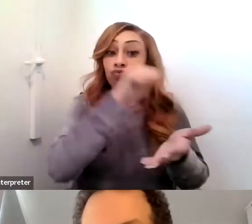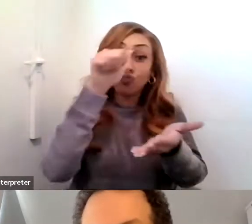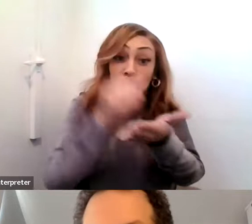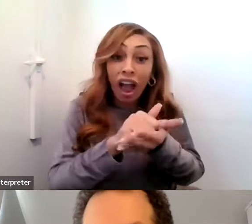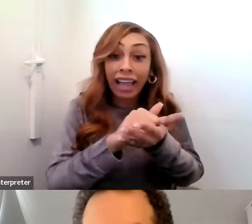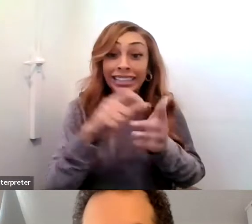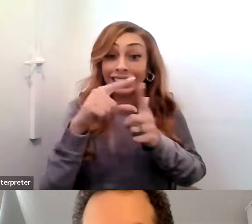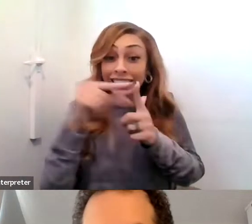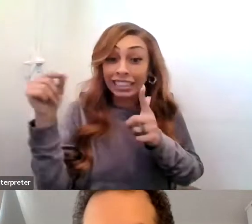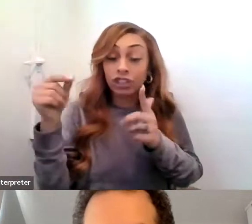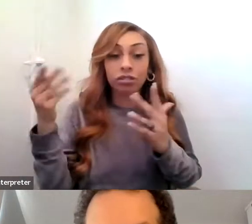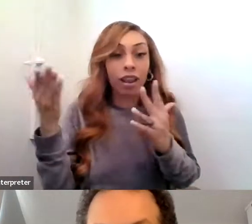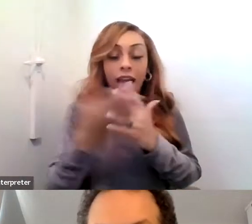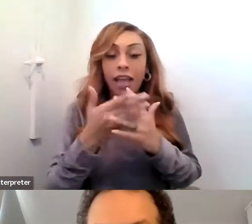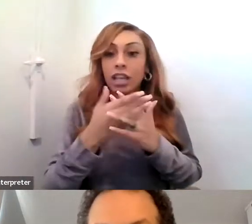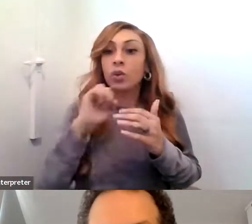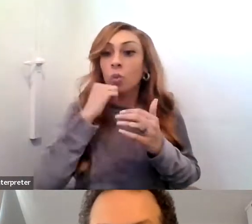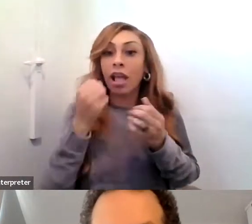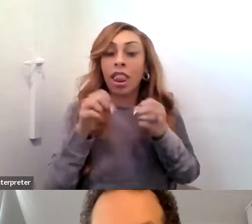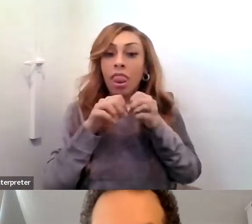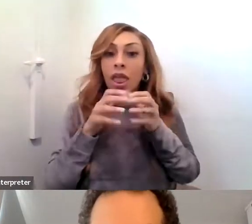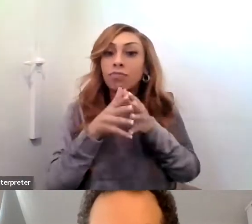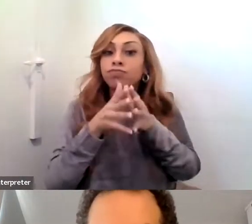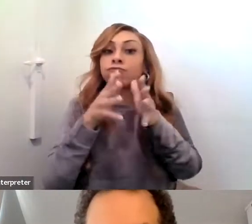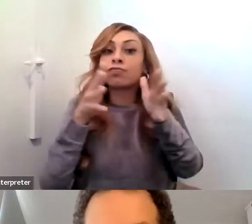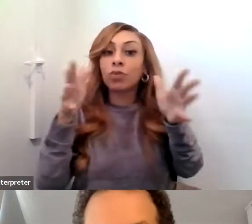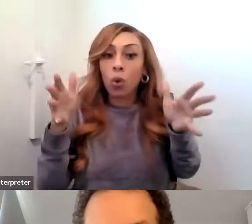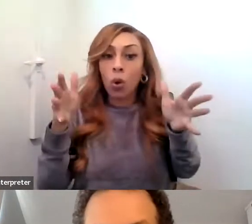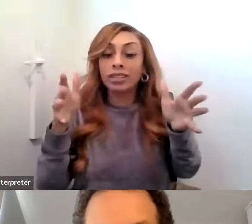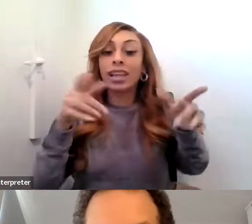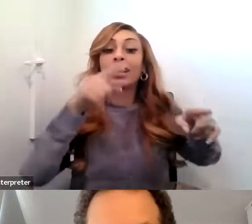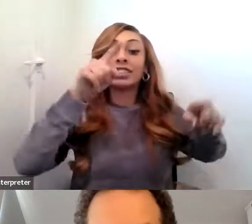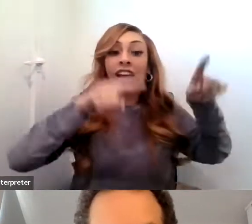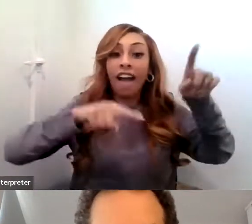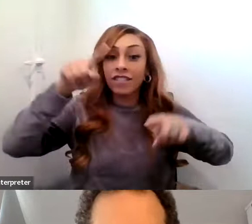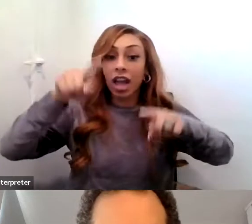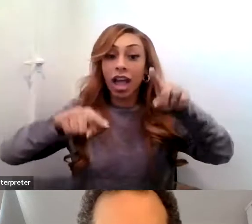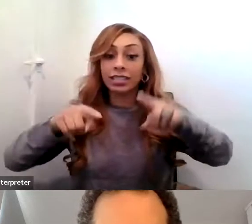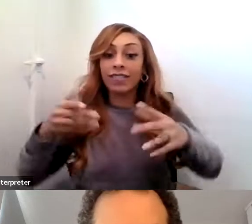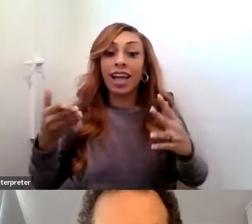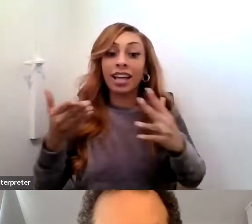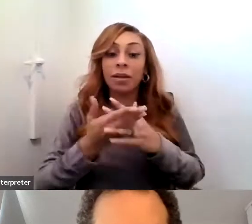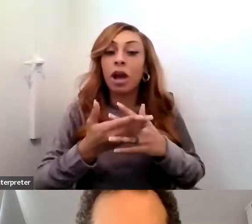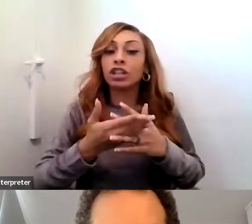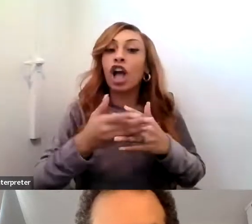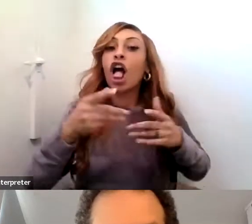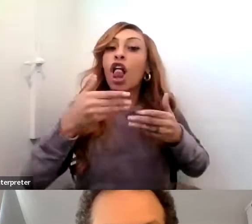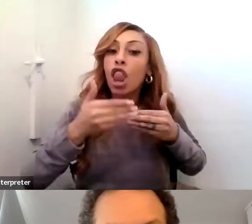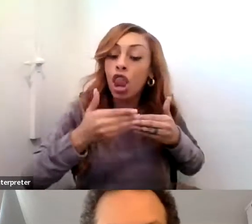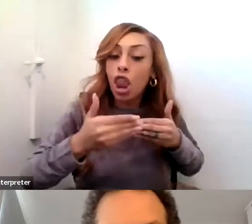to broaden and diversify audiences, but long-term strategies and sustainable business models are key,